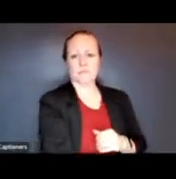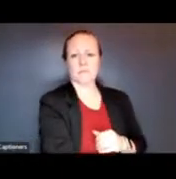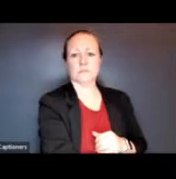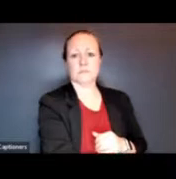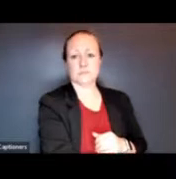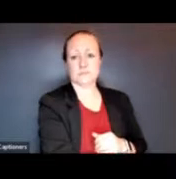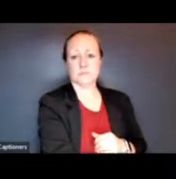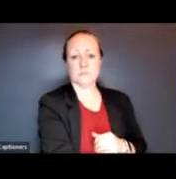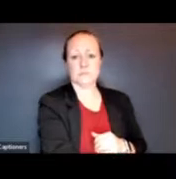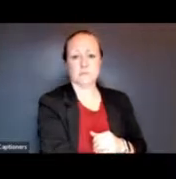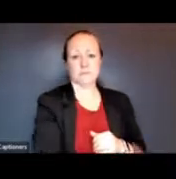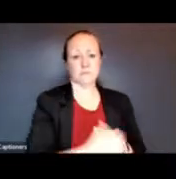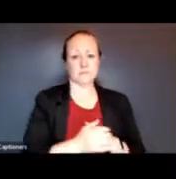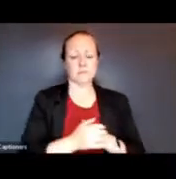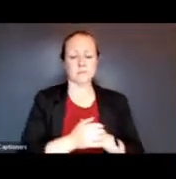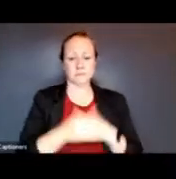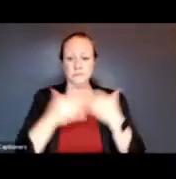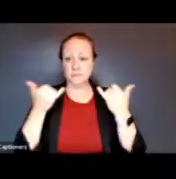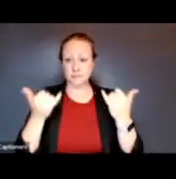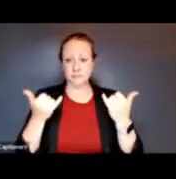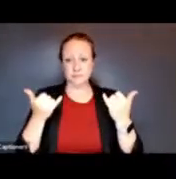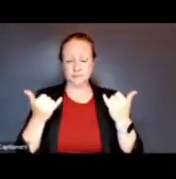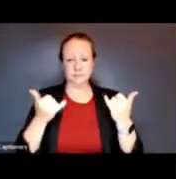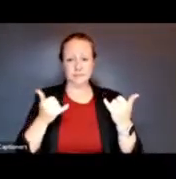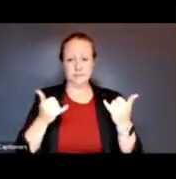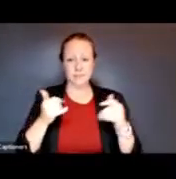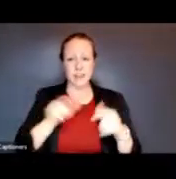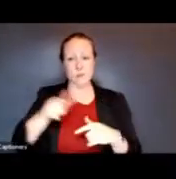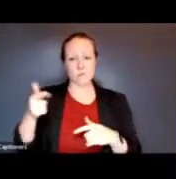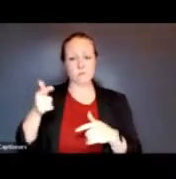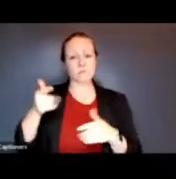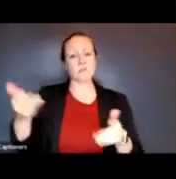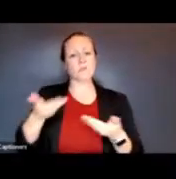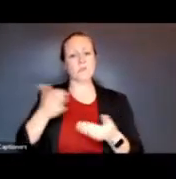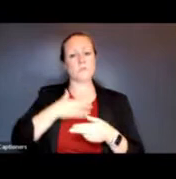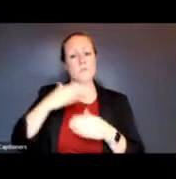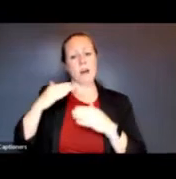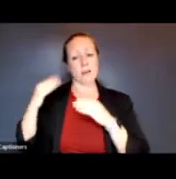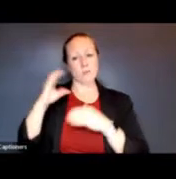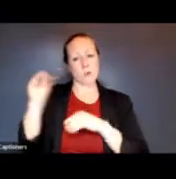to introduce my colleague Julie Judy Dettmer, who's going to